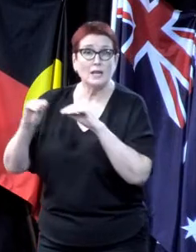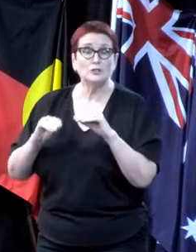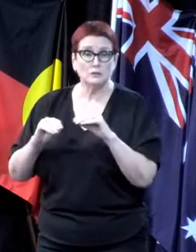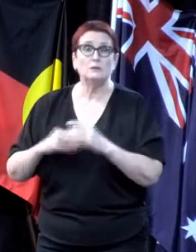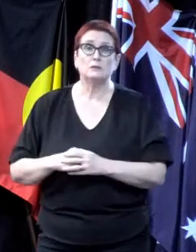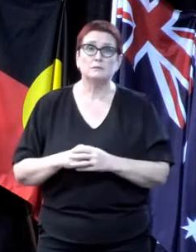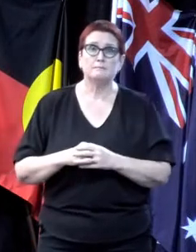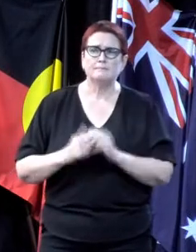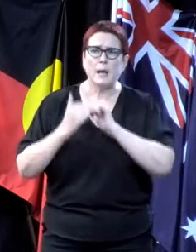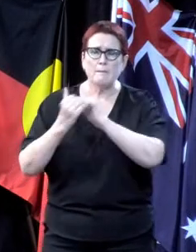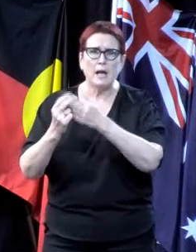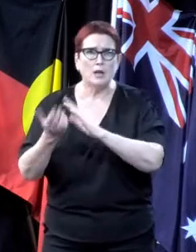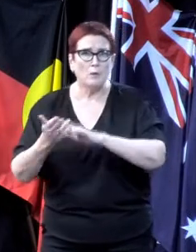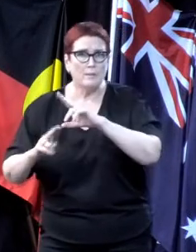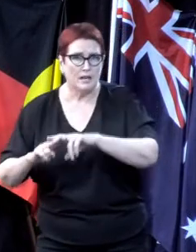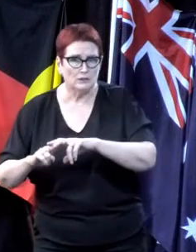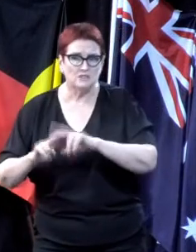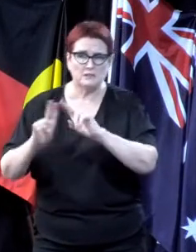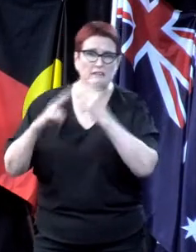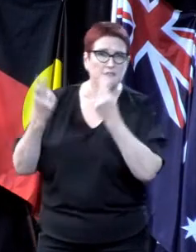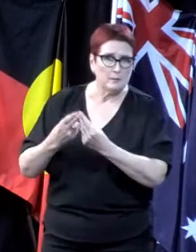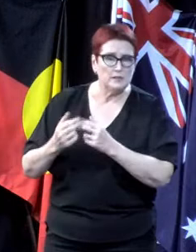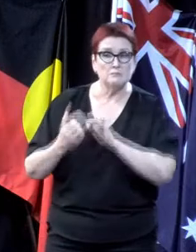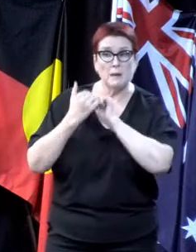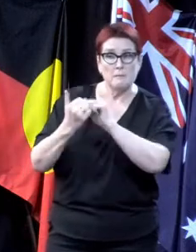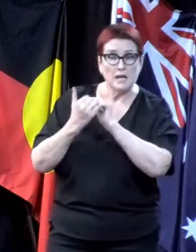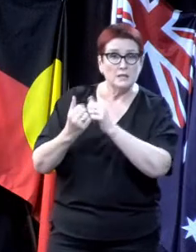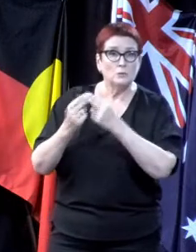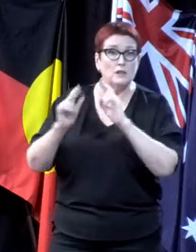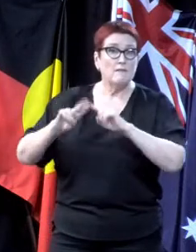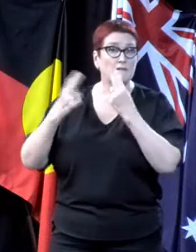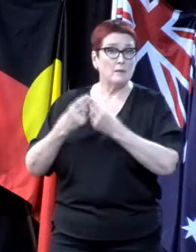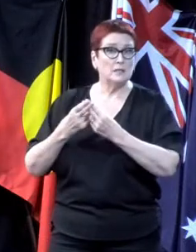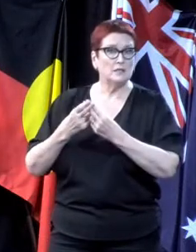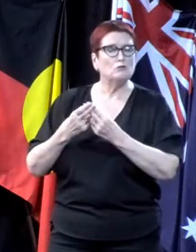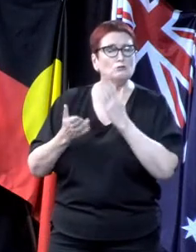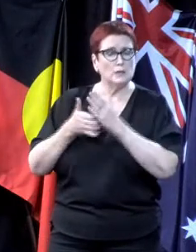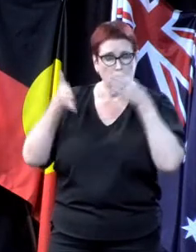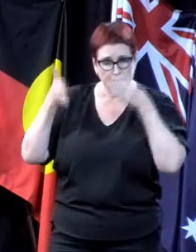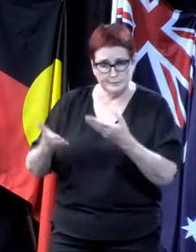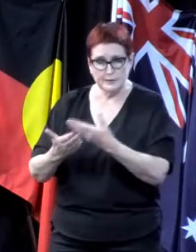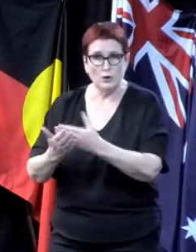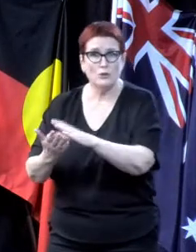A partnership with parents, family, carers with a student centred focus on the individual strengths and abilities.